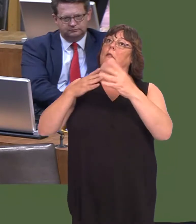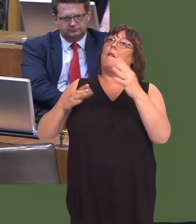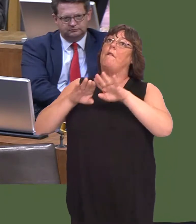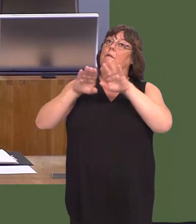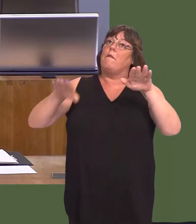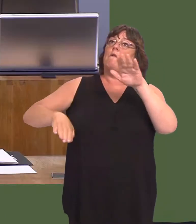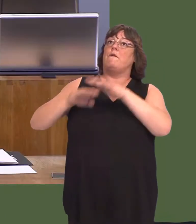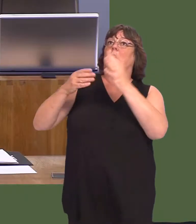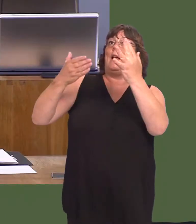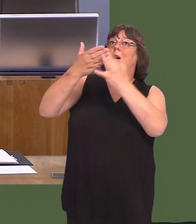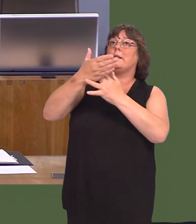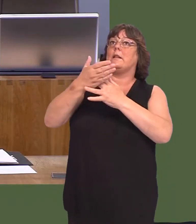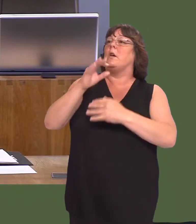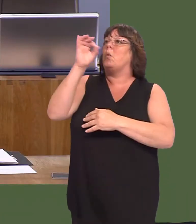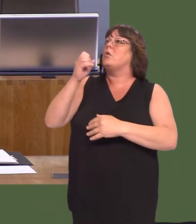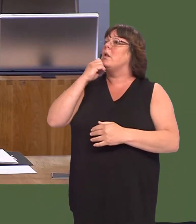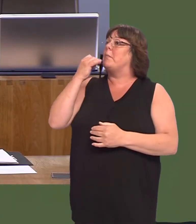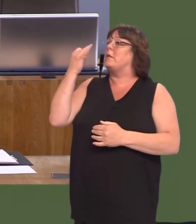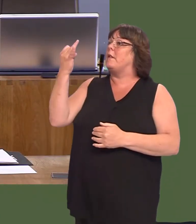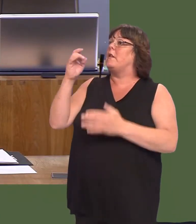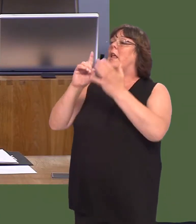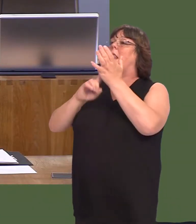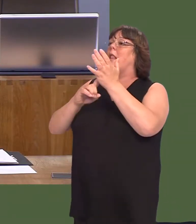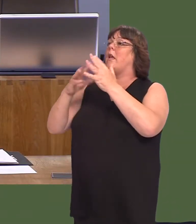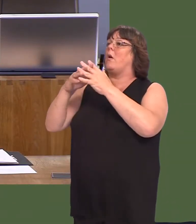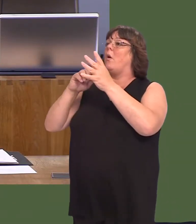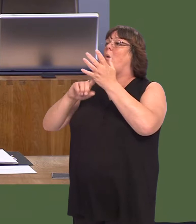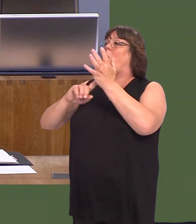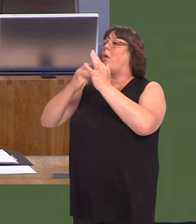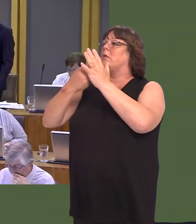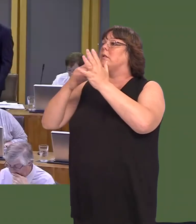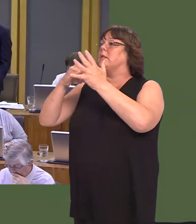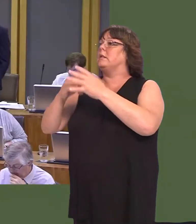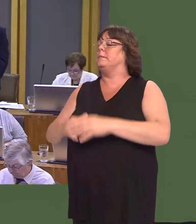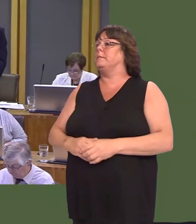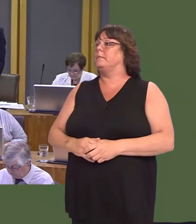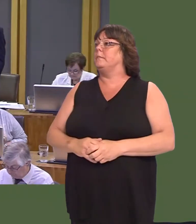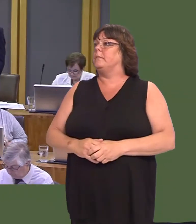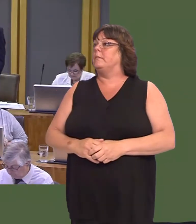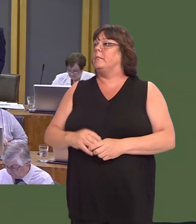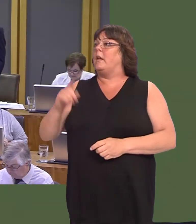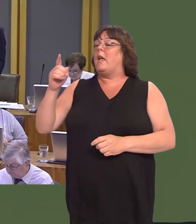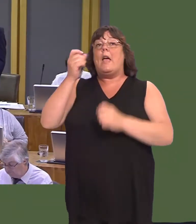Lee Waters: 7. What assessment has the First Minister made of the ëInnovation Walesí strategy?